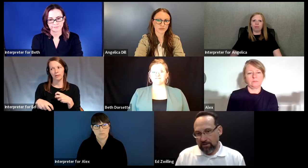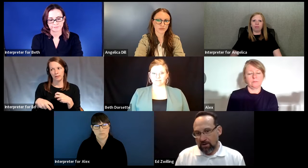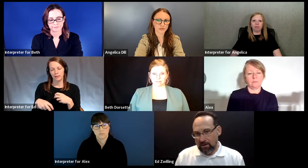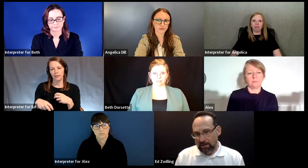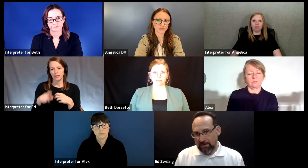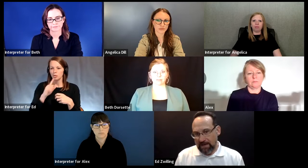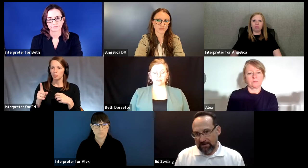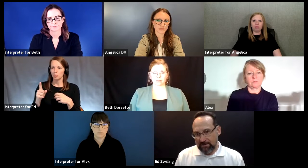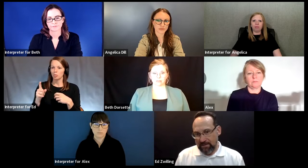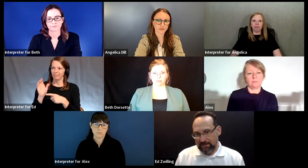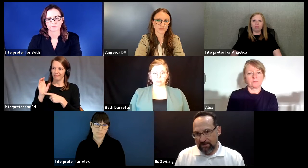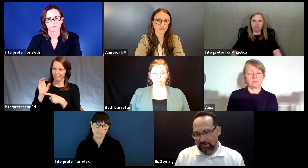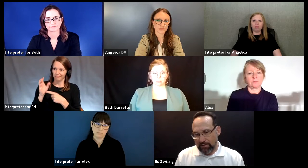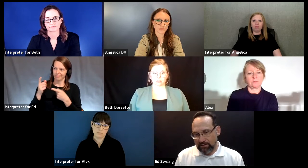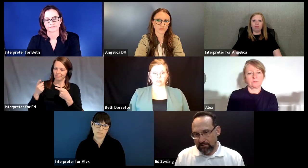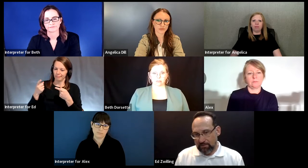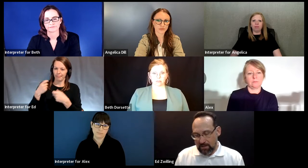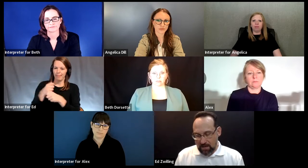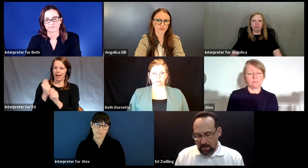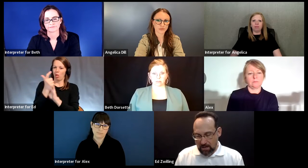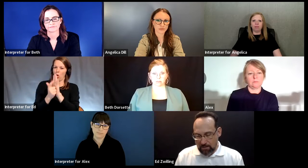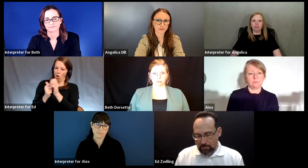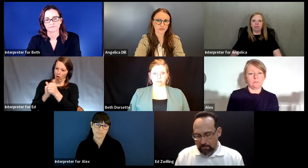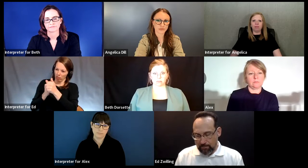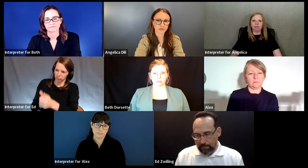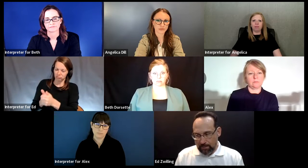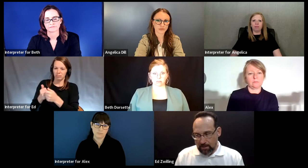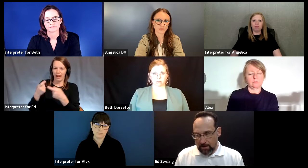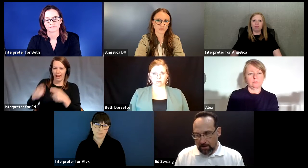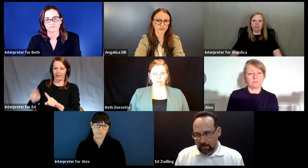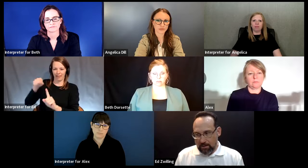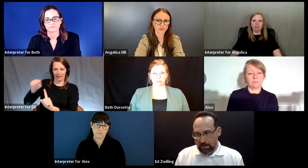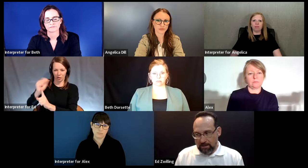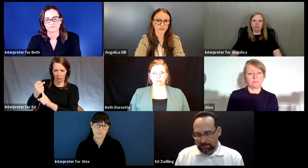the law in that situation.